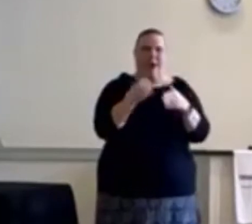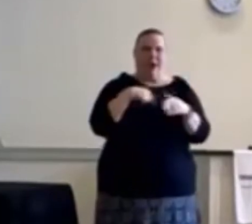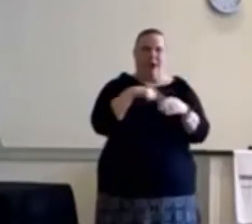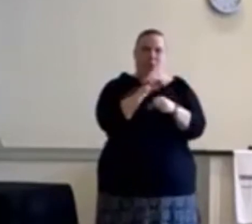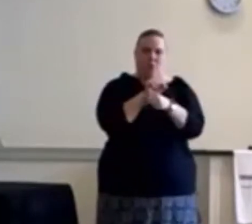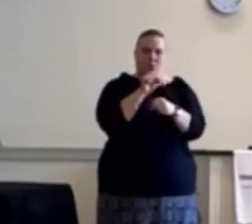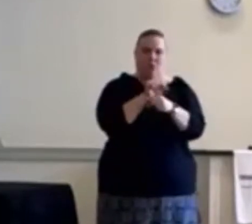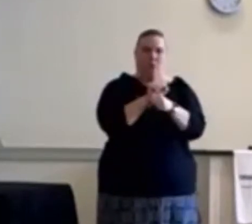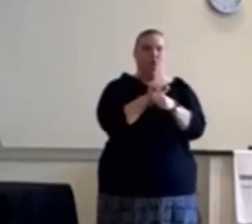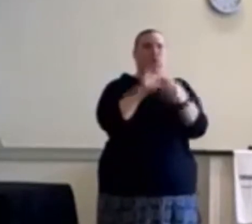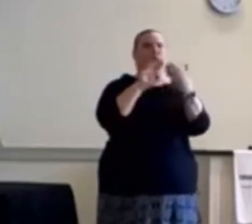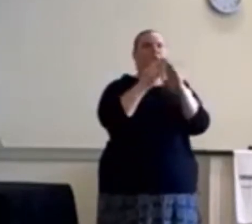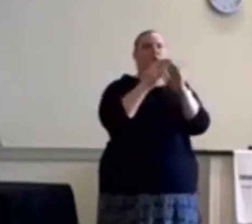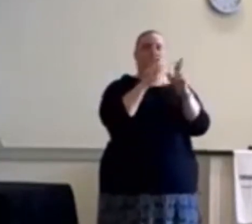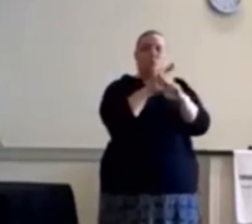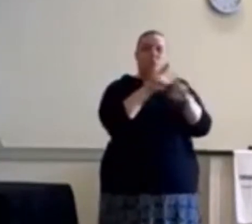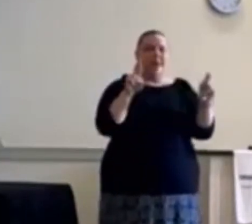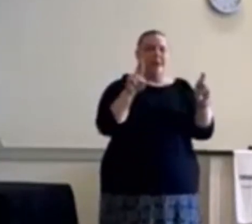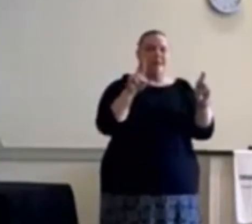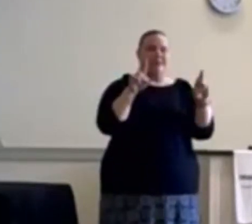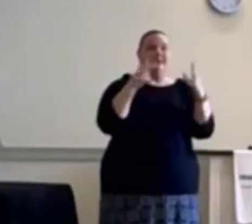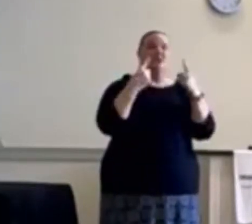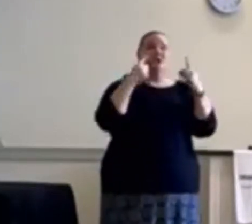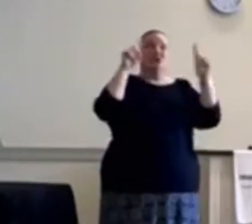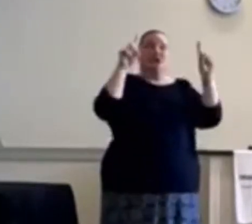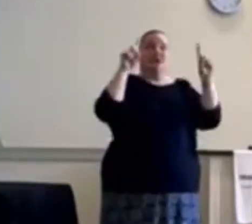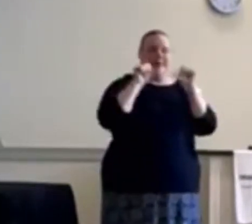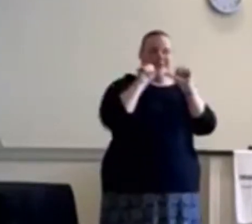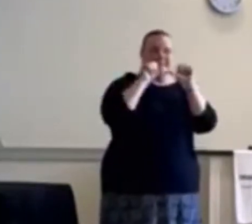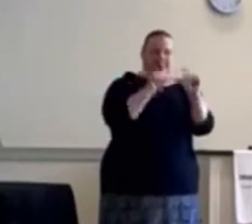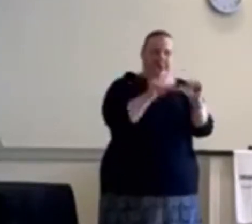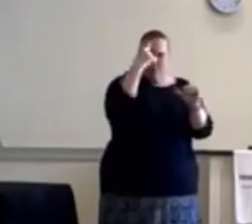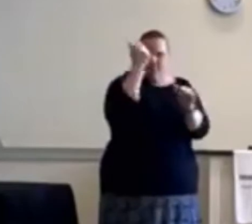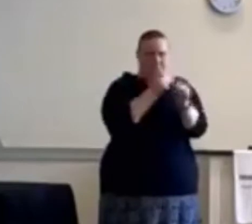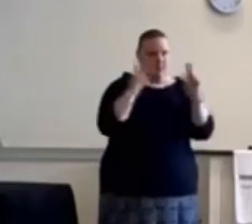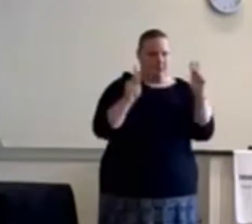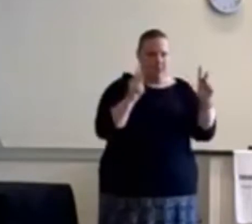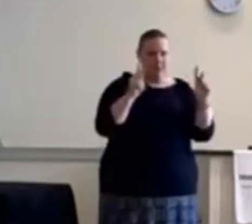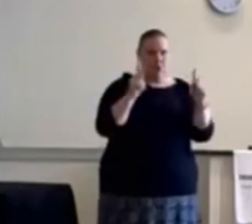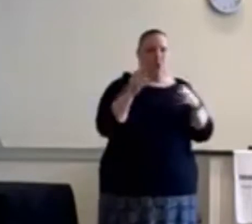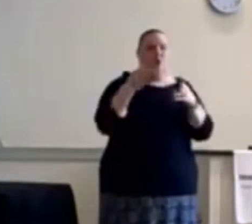readiness is achieved and sustained for everyone through a shared and unwavering